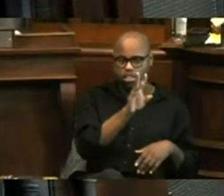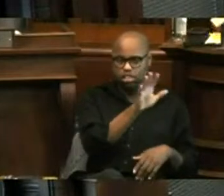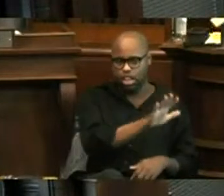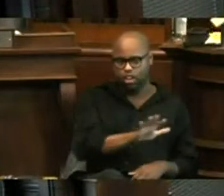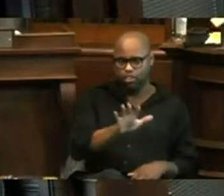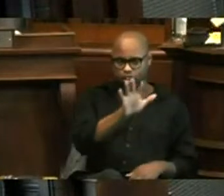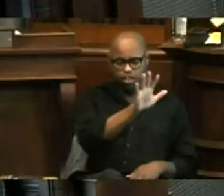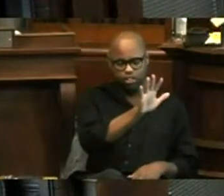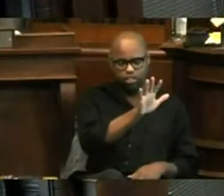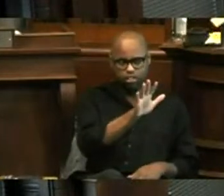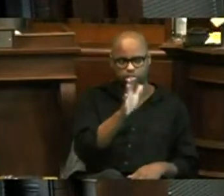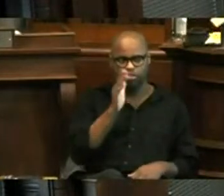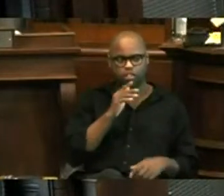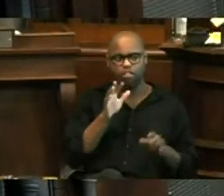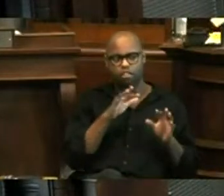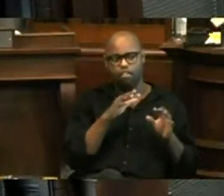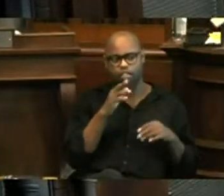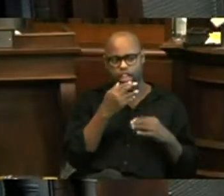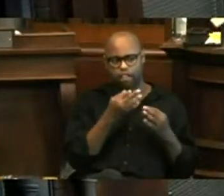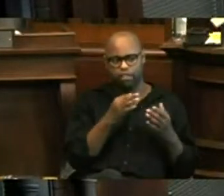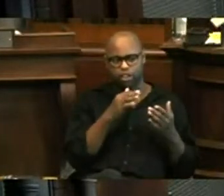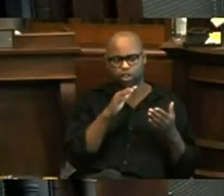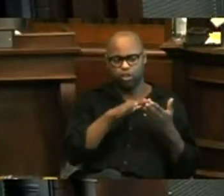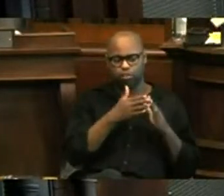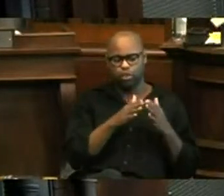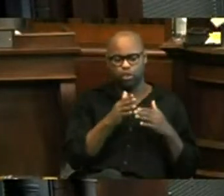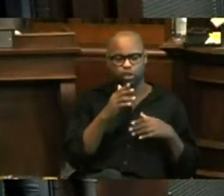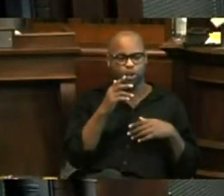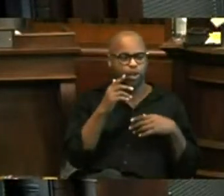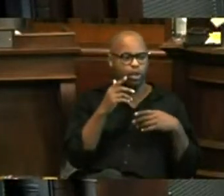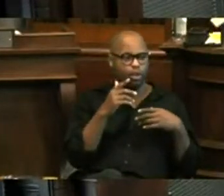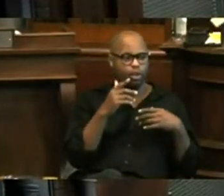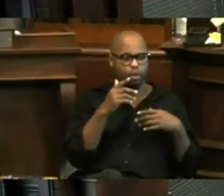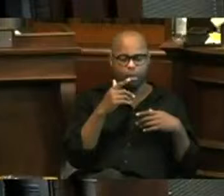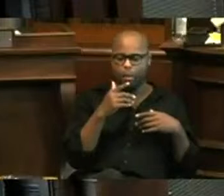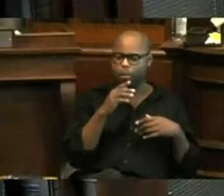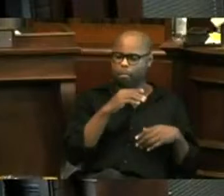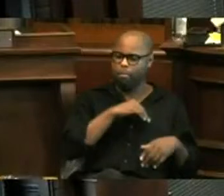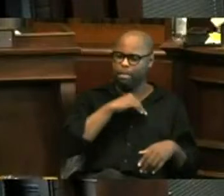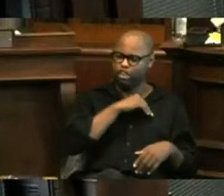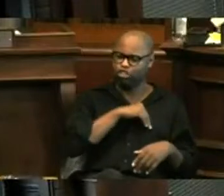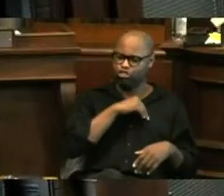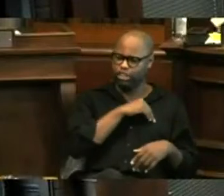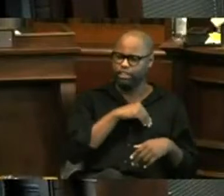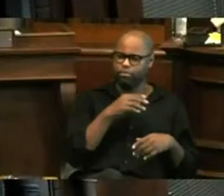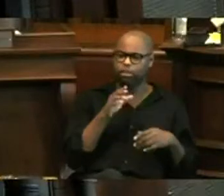quadrant. Previously, Cameron